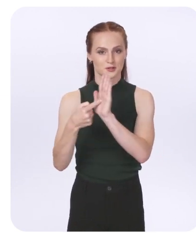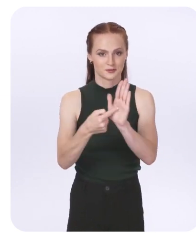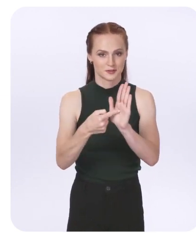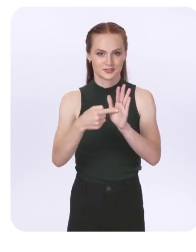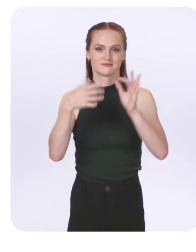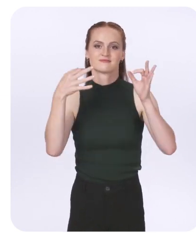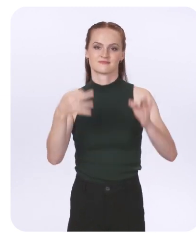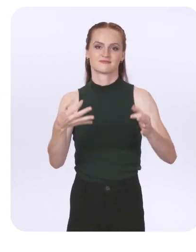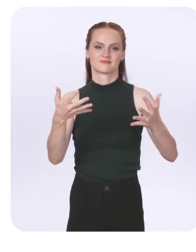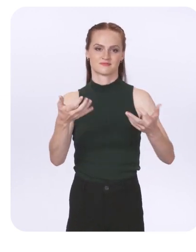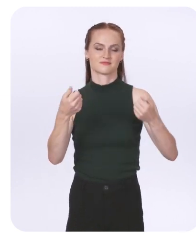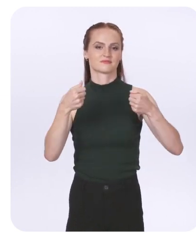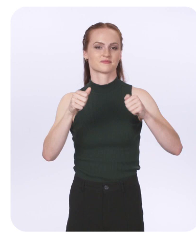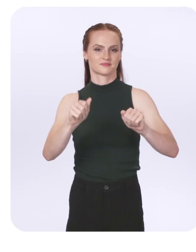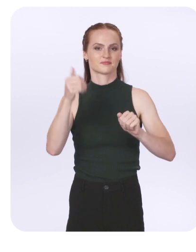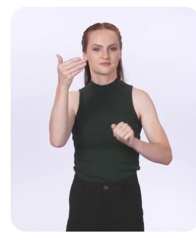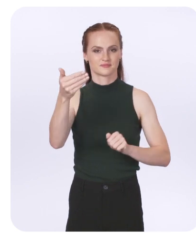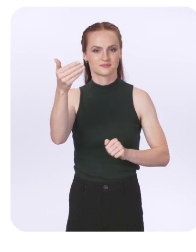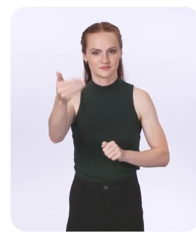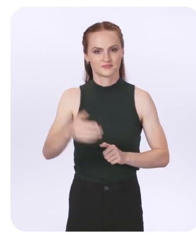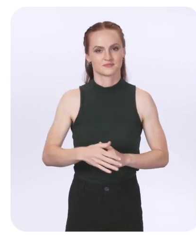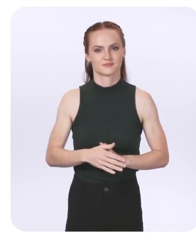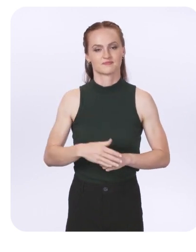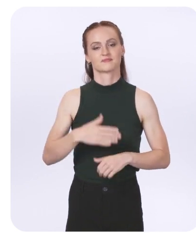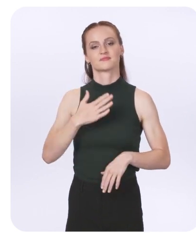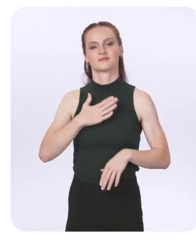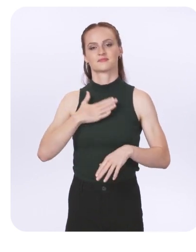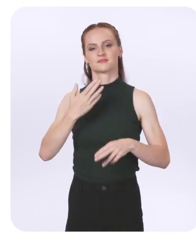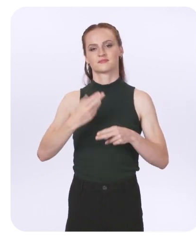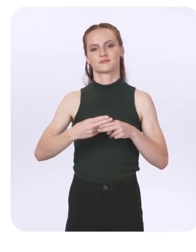with 12 different titles distributed on both Store and App Lab.